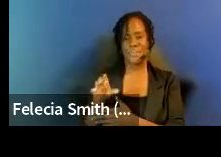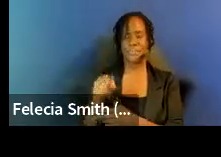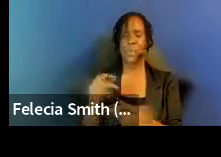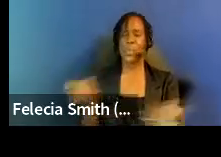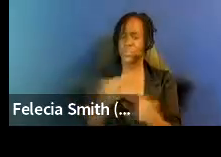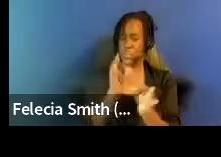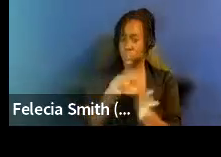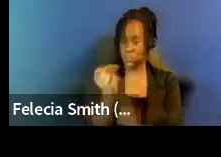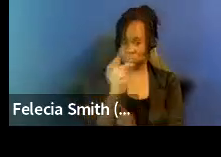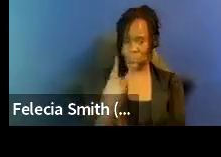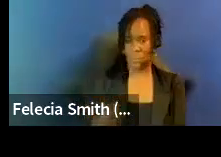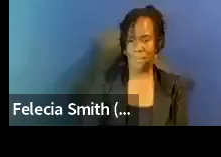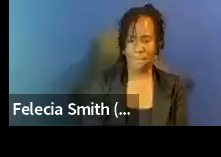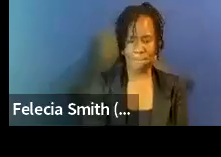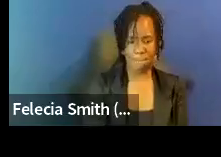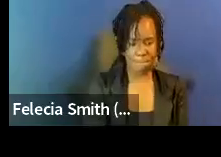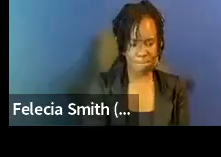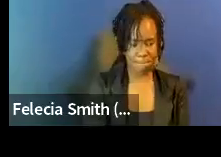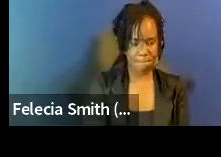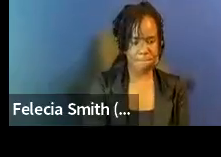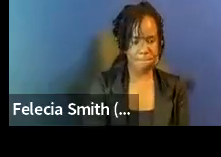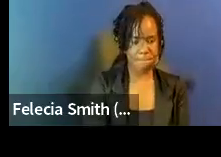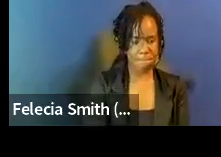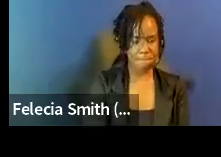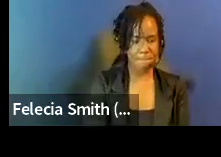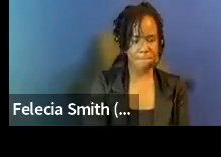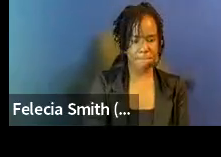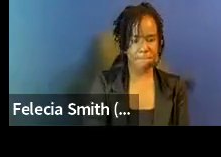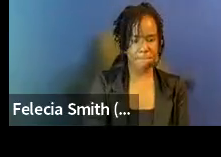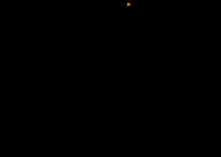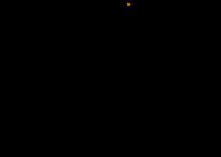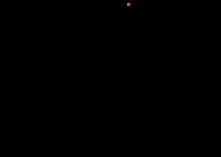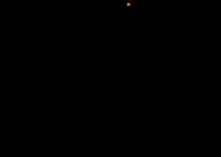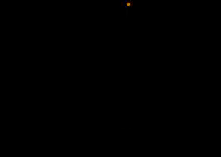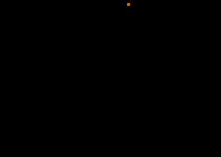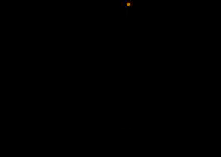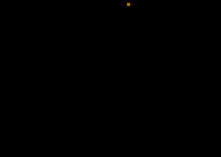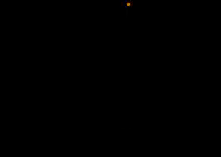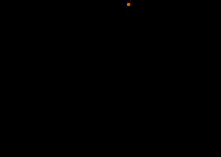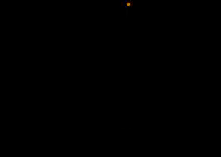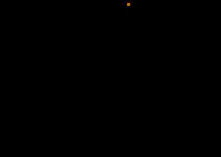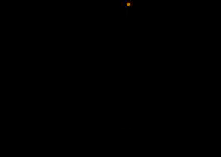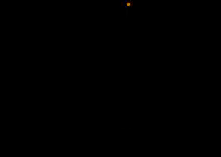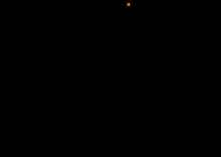covers Virginia, West Virginia, North Carolina, Pennsylvania, Maryland Delaware, Kentucky, New Jersey and the Washington, D.C.